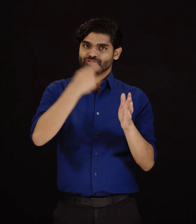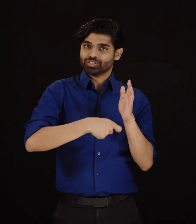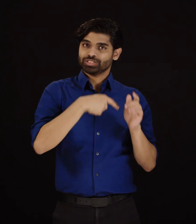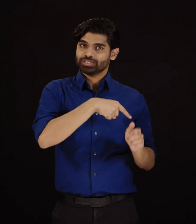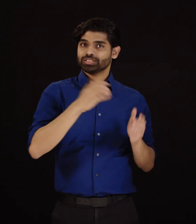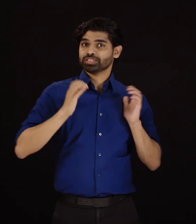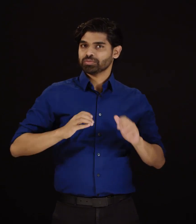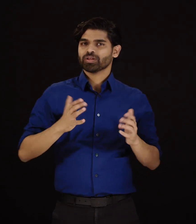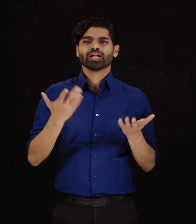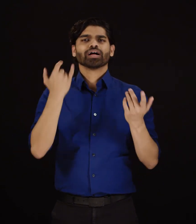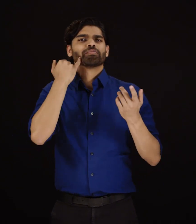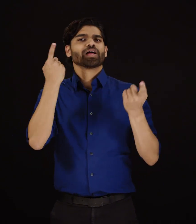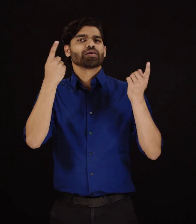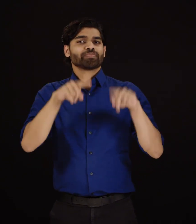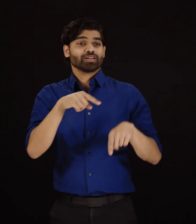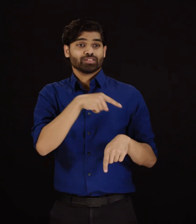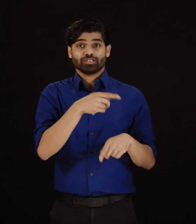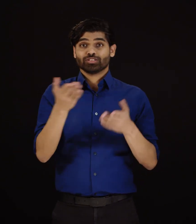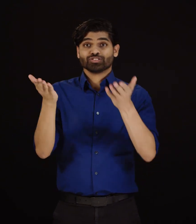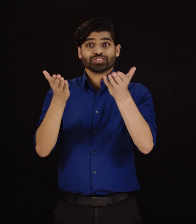suspended for any reason.